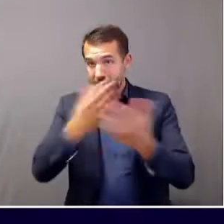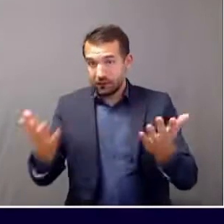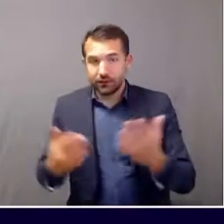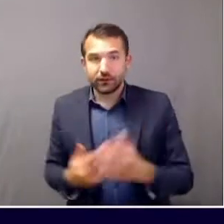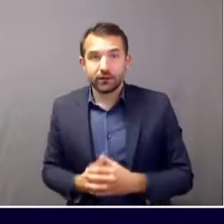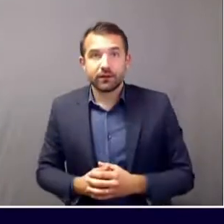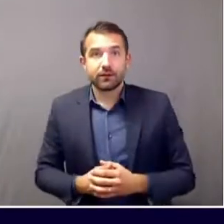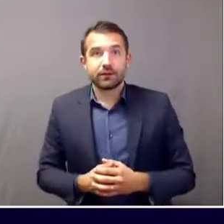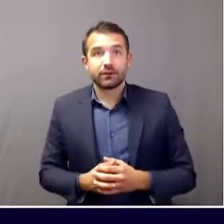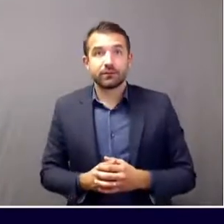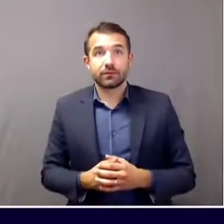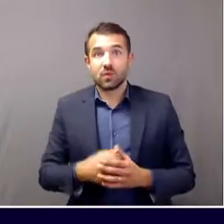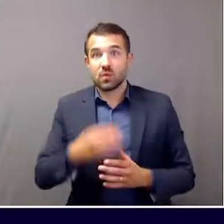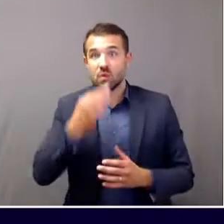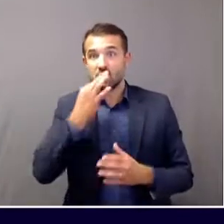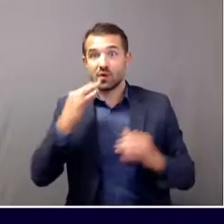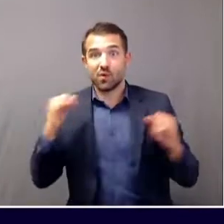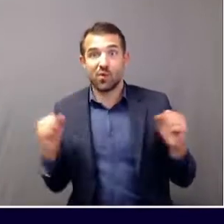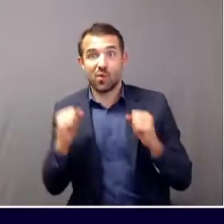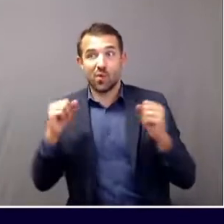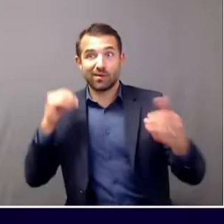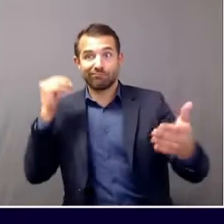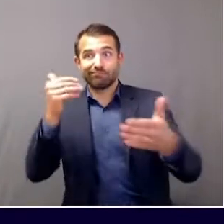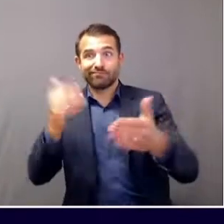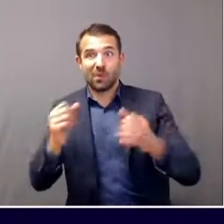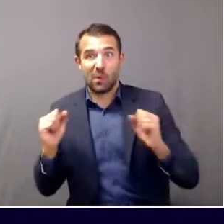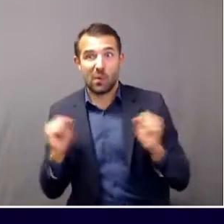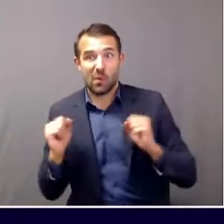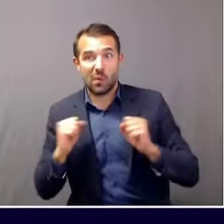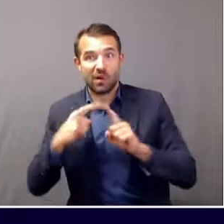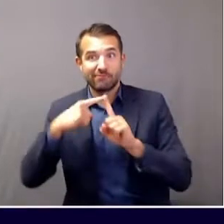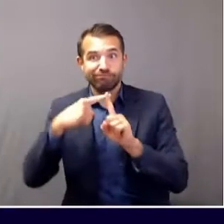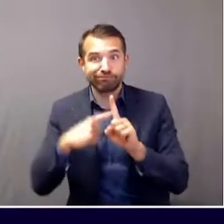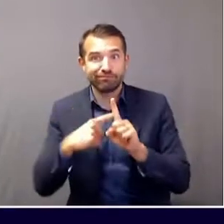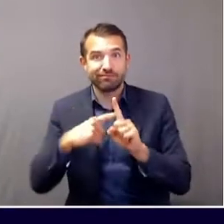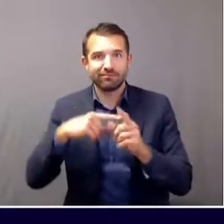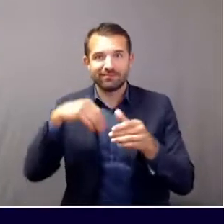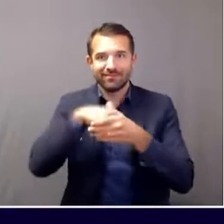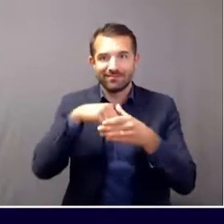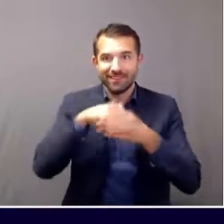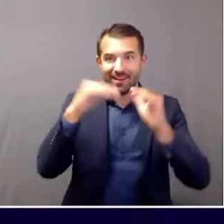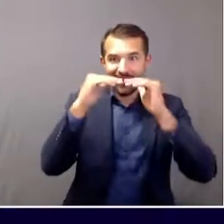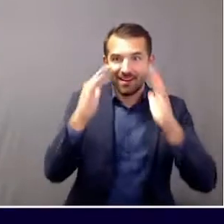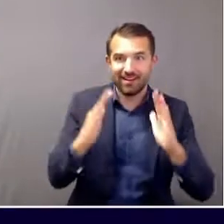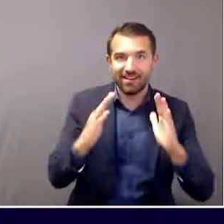colder months in Maine the extra